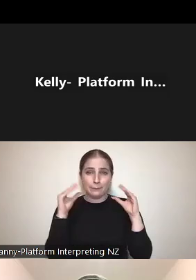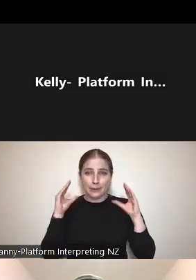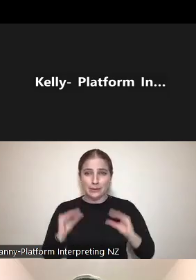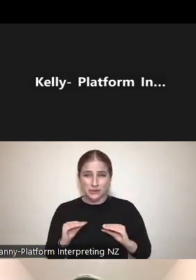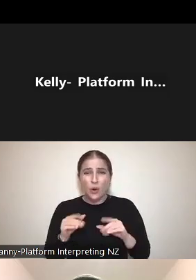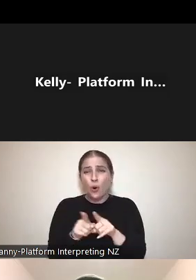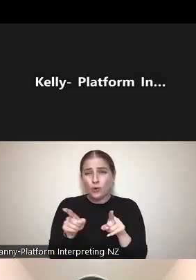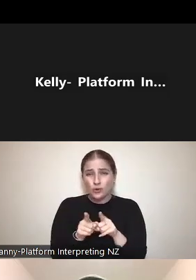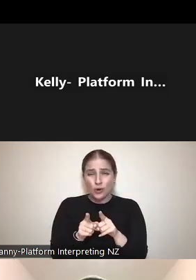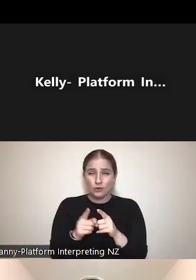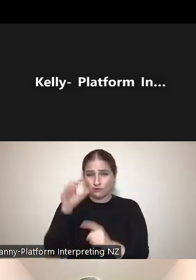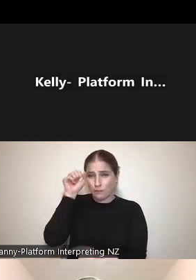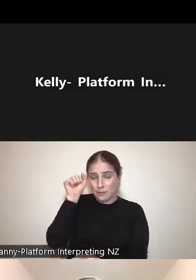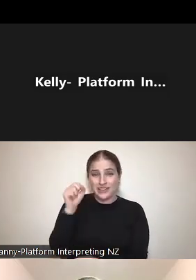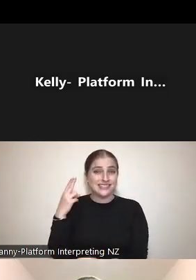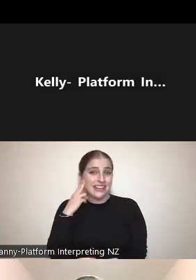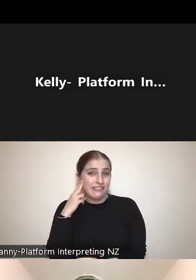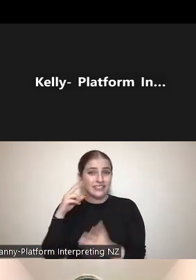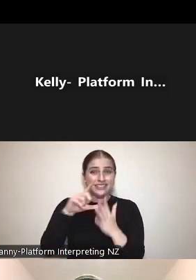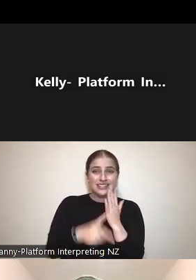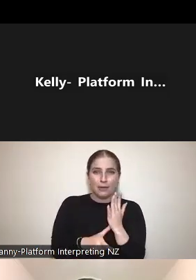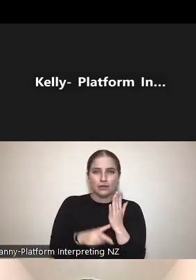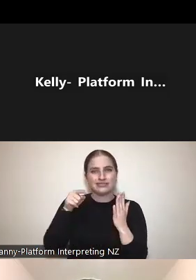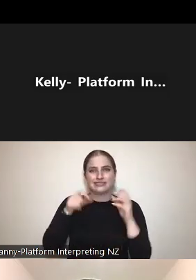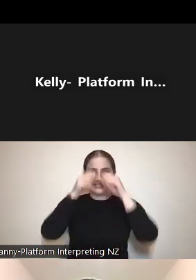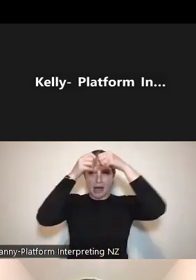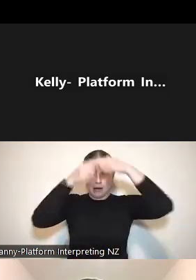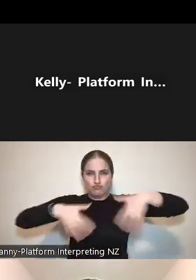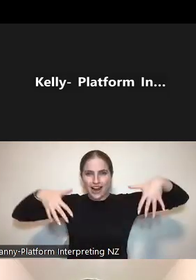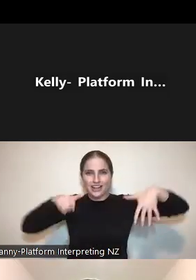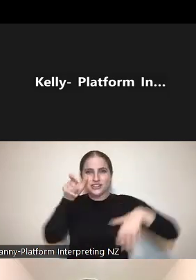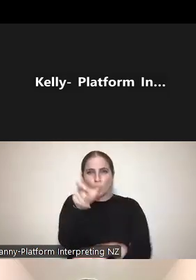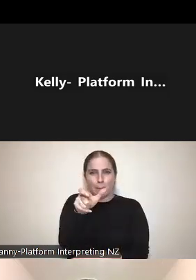umbrella term, so you don't have to identify specifically as Deaf or disabled to join.